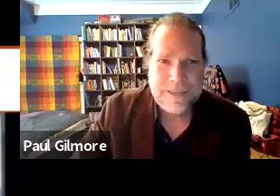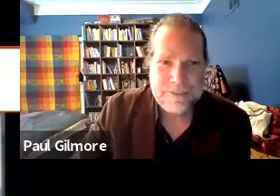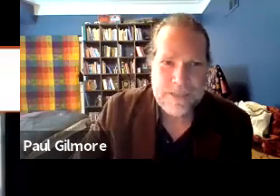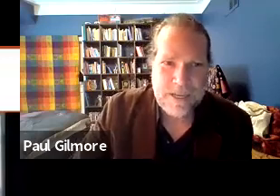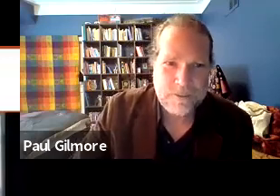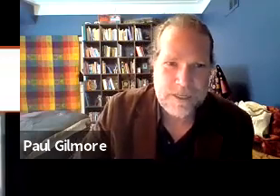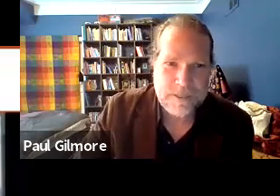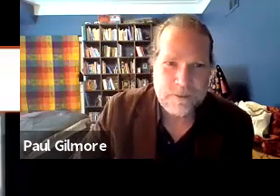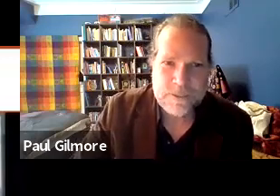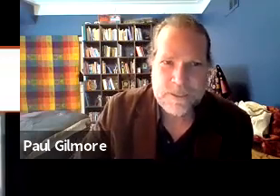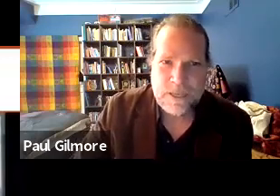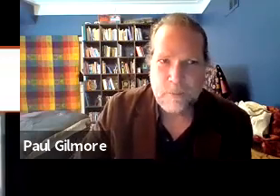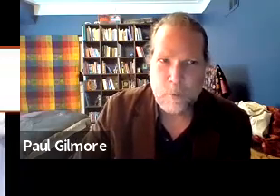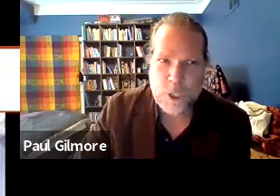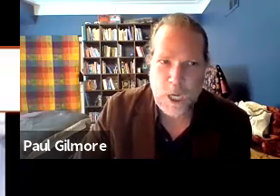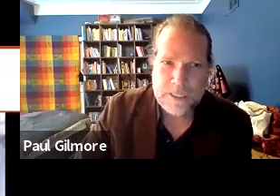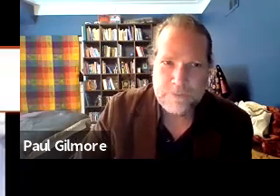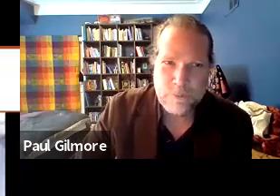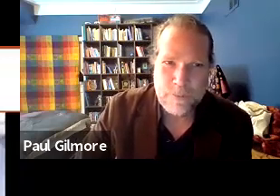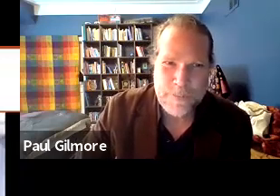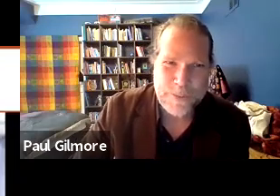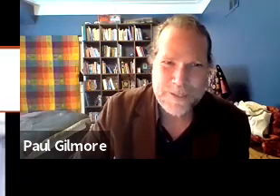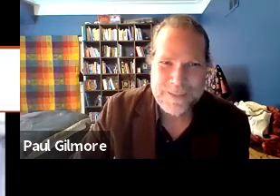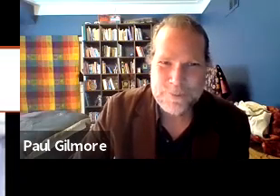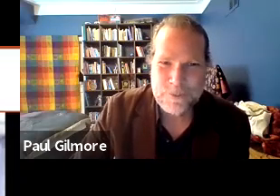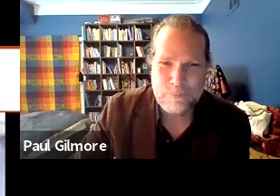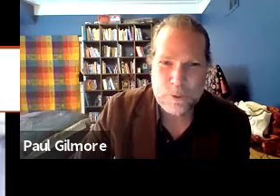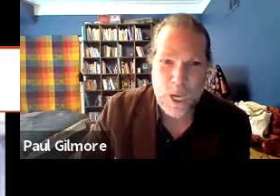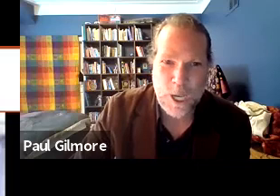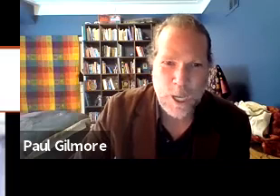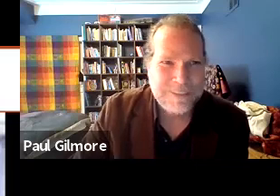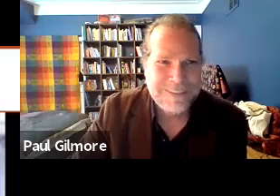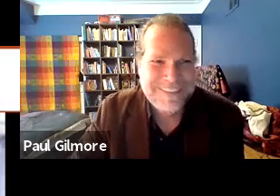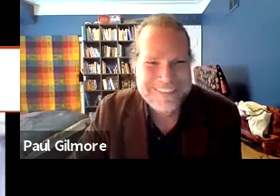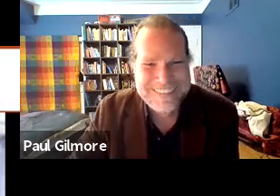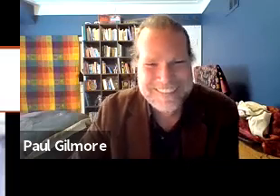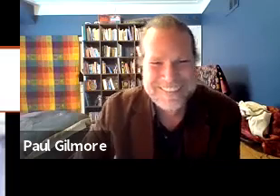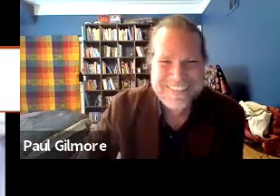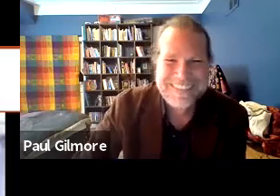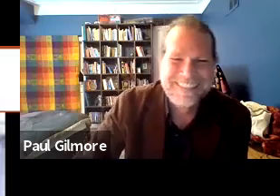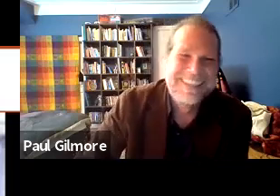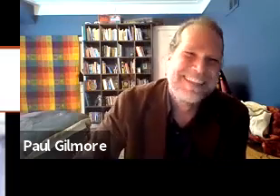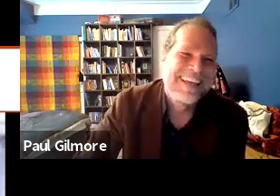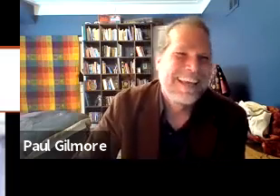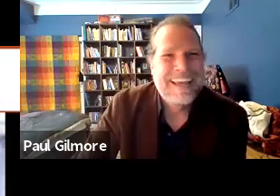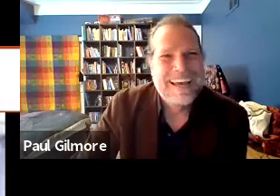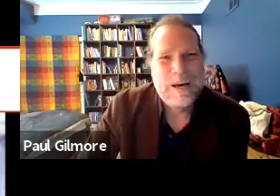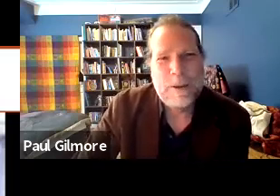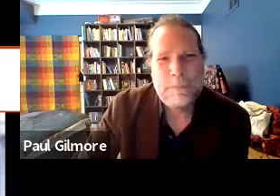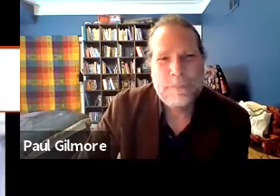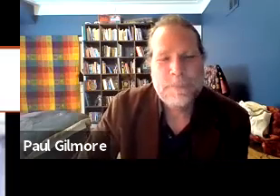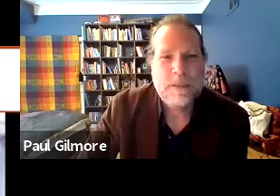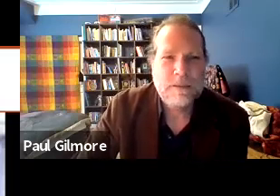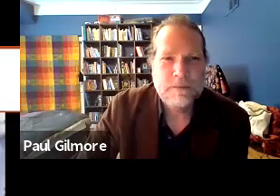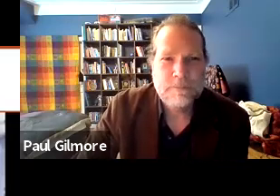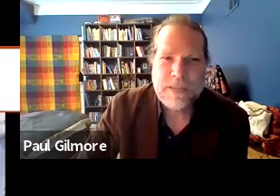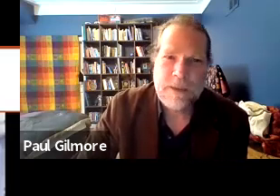there's Daniel Day Lewis, the butcher, ah, if you remember, he was the butcher. And that